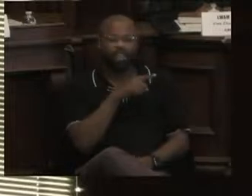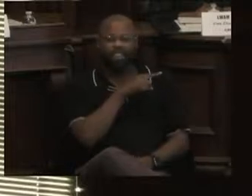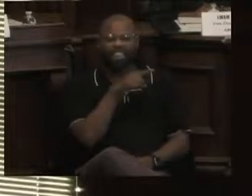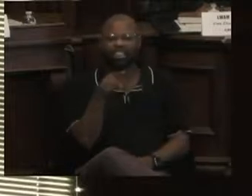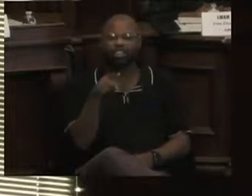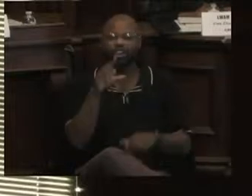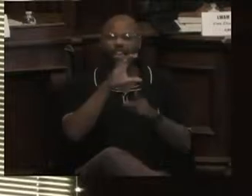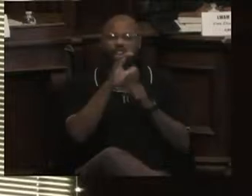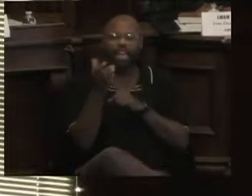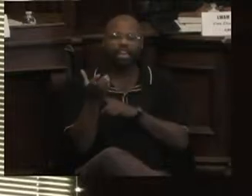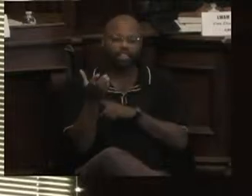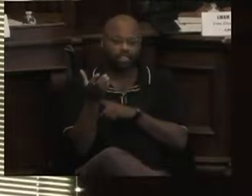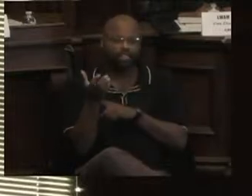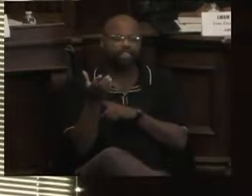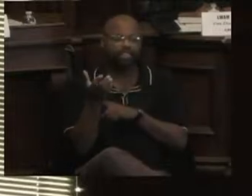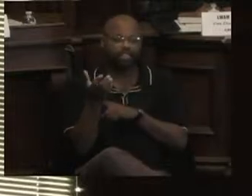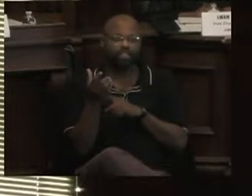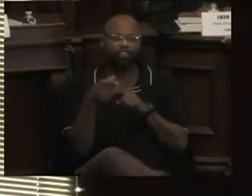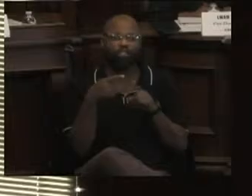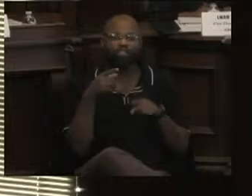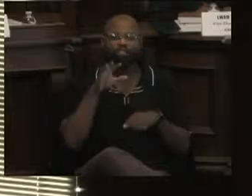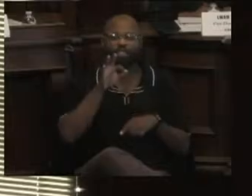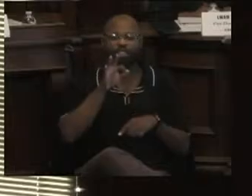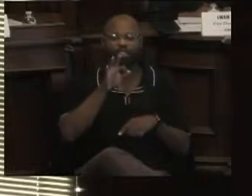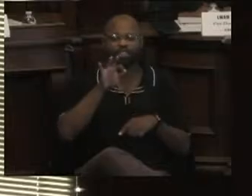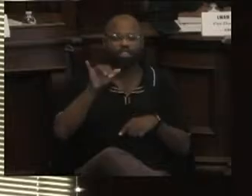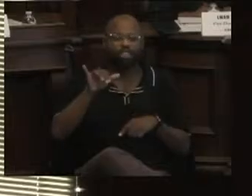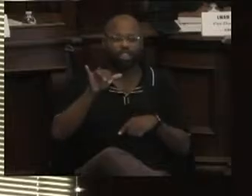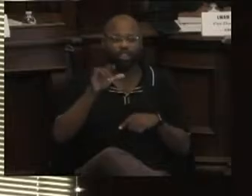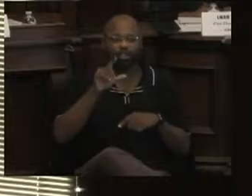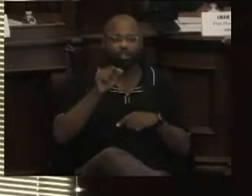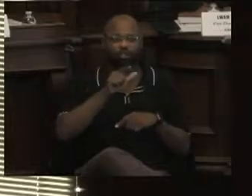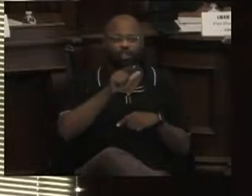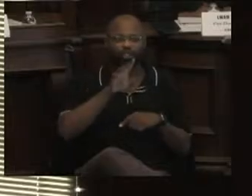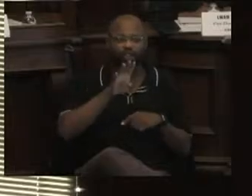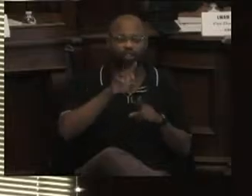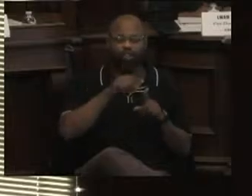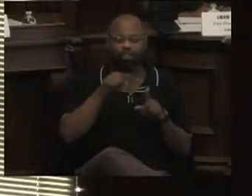under the report, they can see